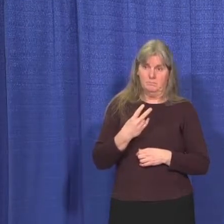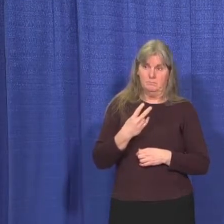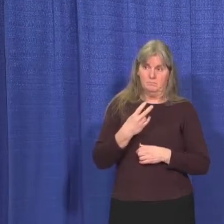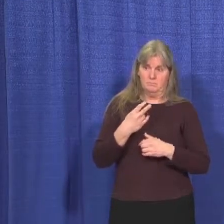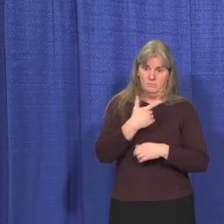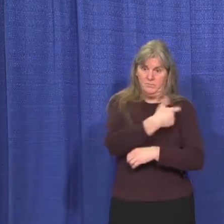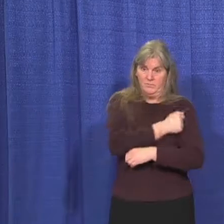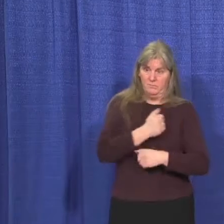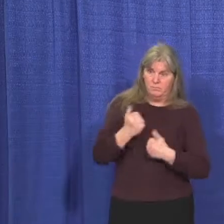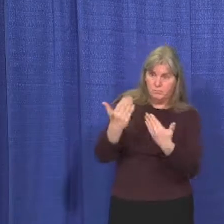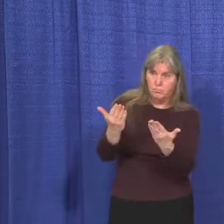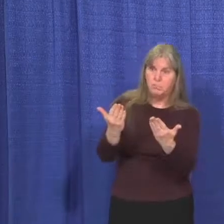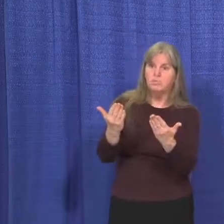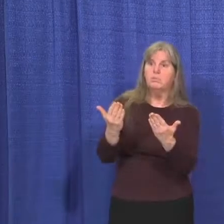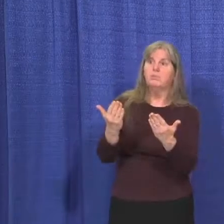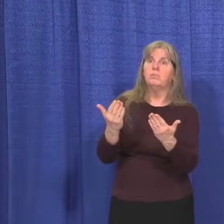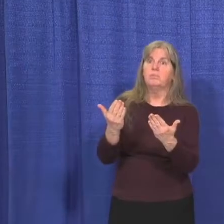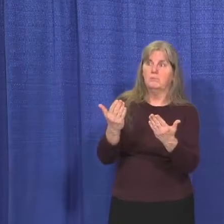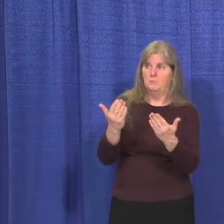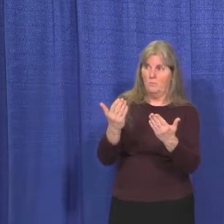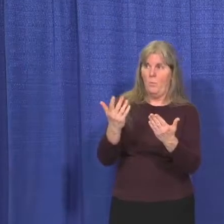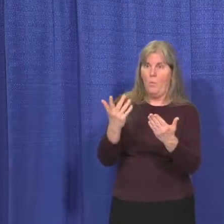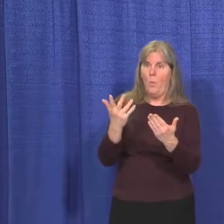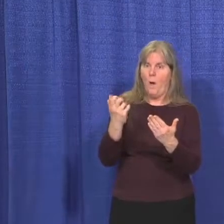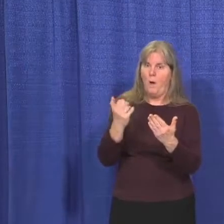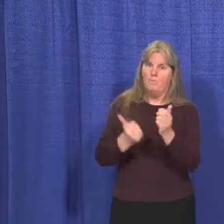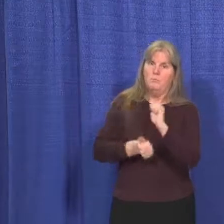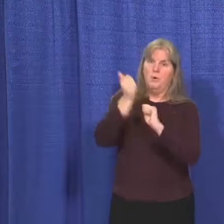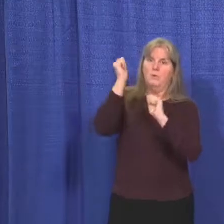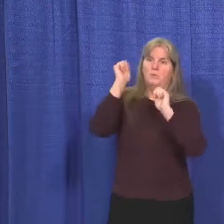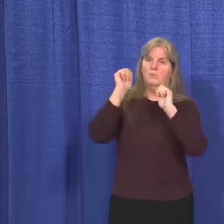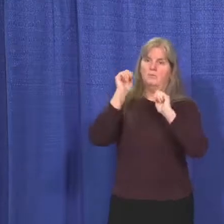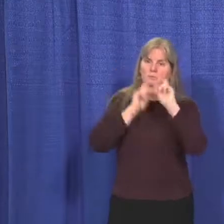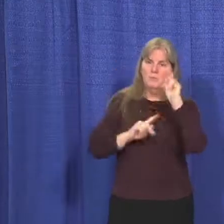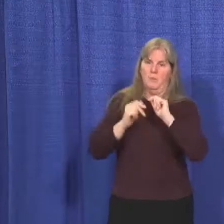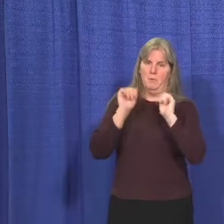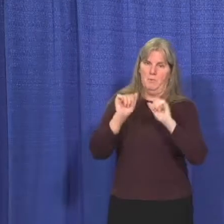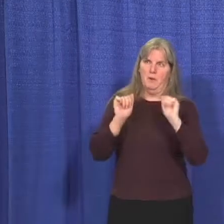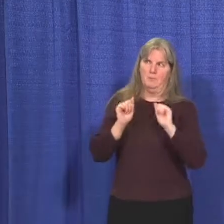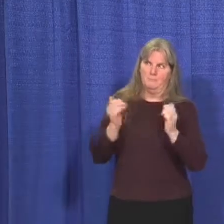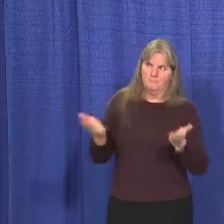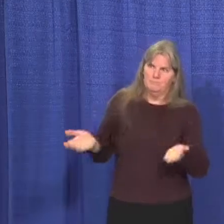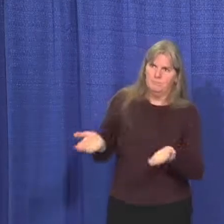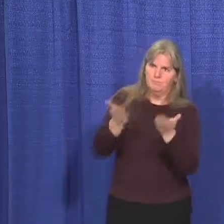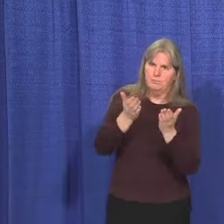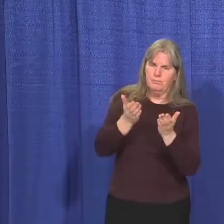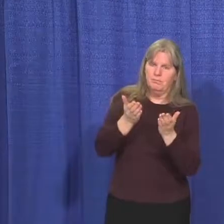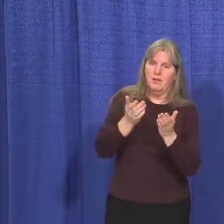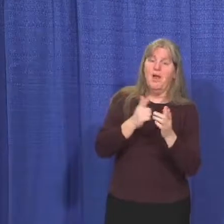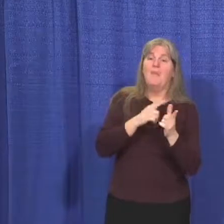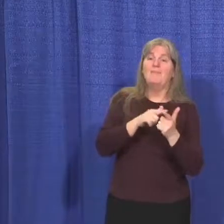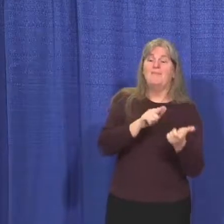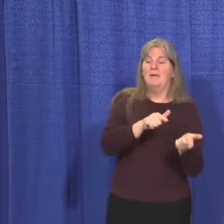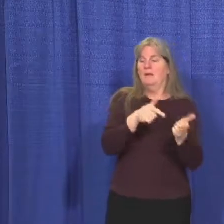second doses, hopefully close to everyone. The next part of that really will be getting our children